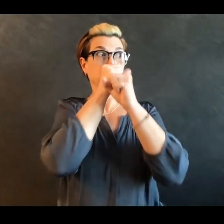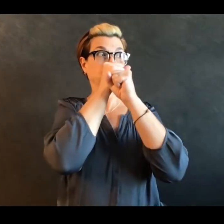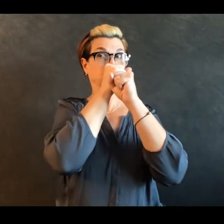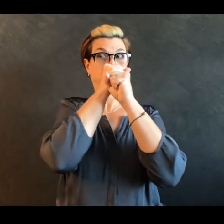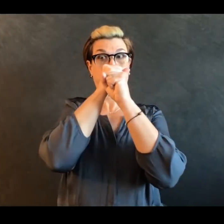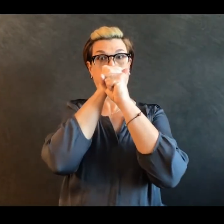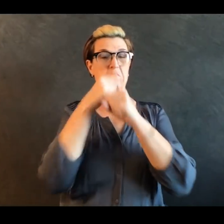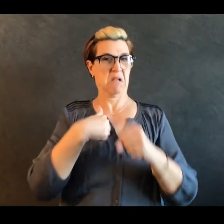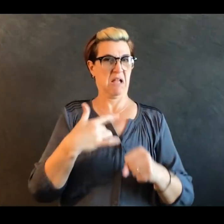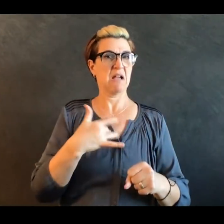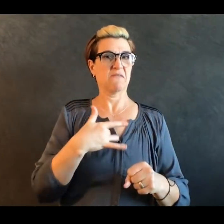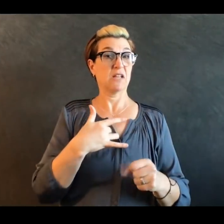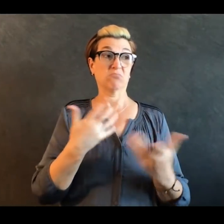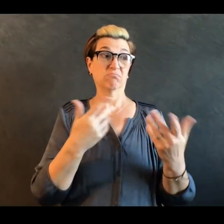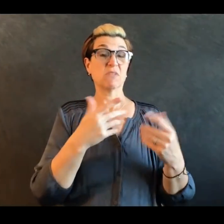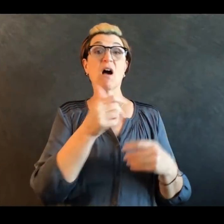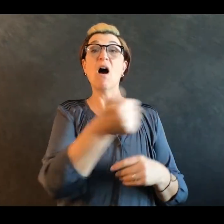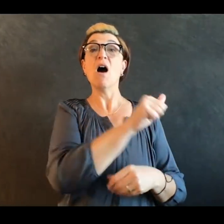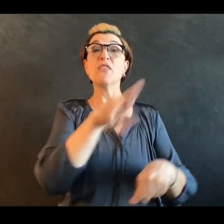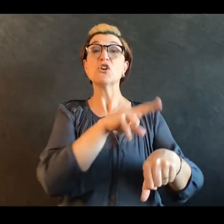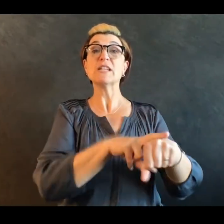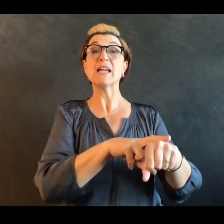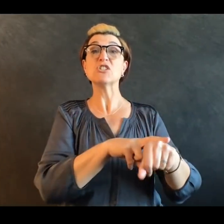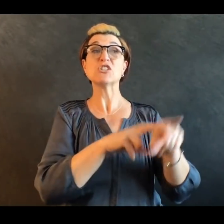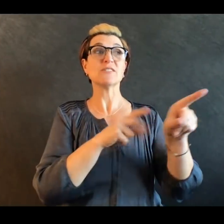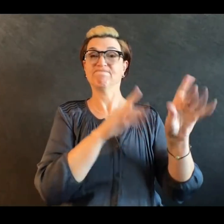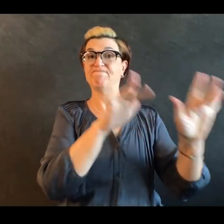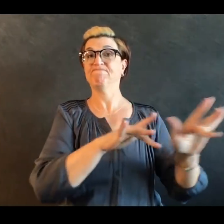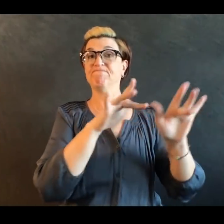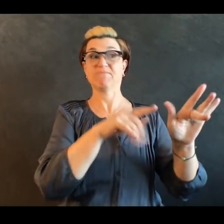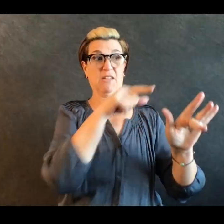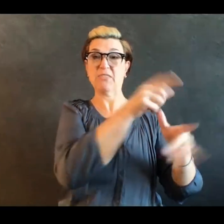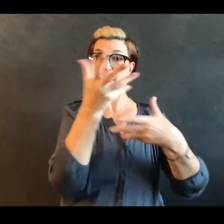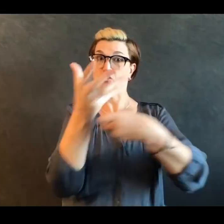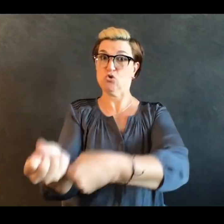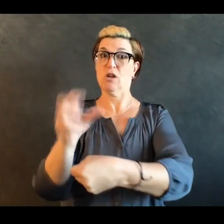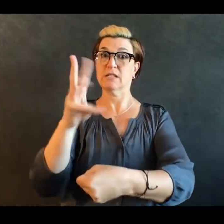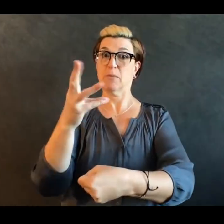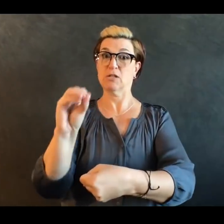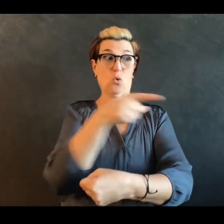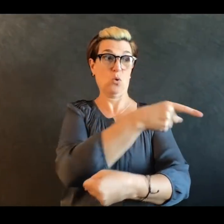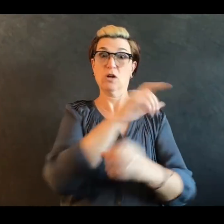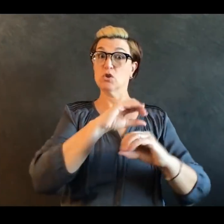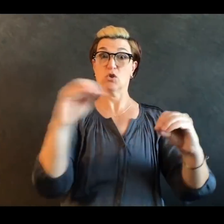in the w-h-o and they didn't do any form a band and you see what happened to